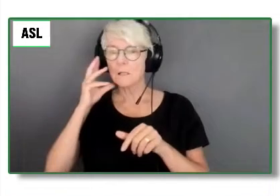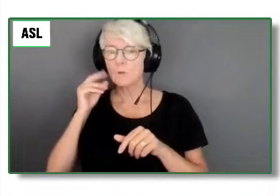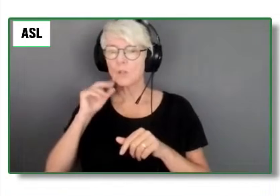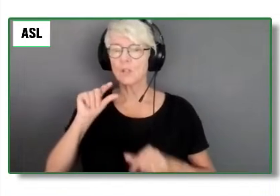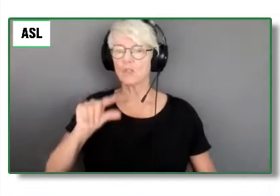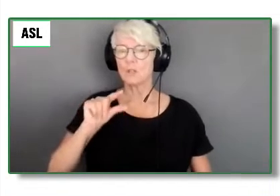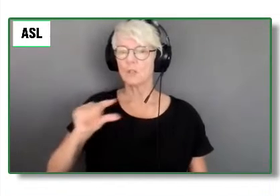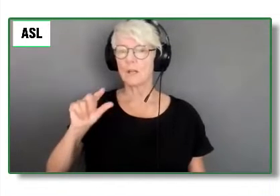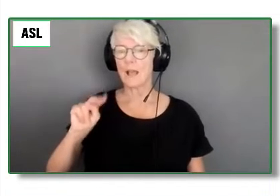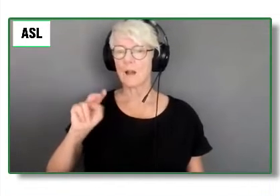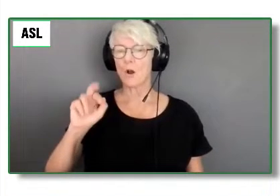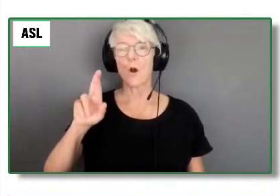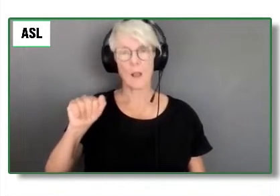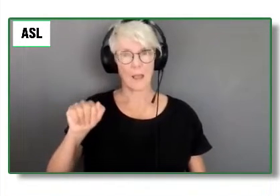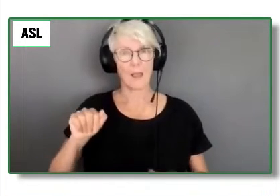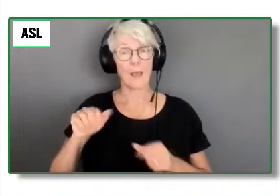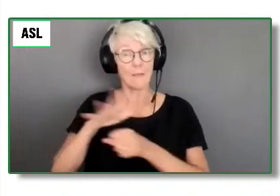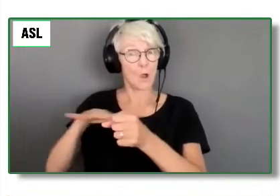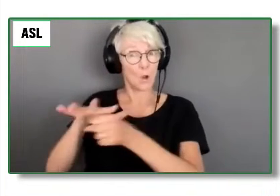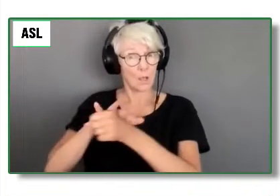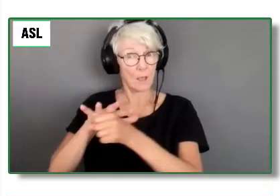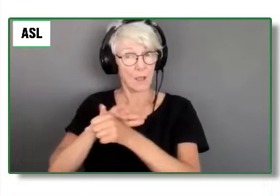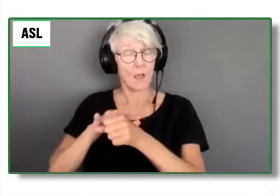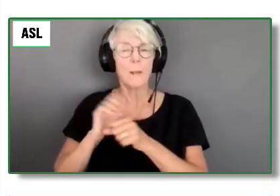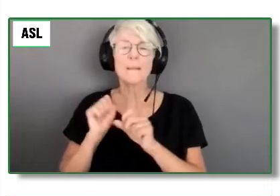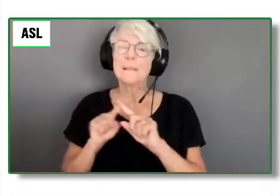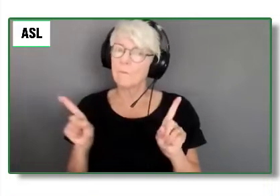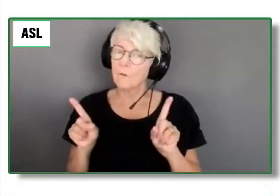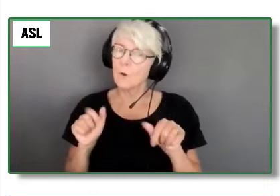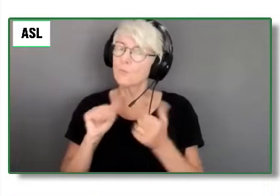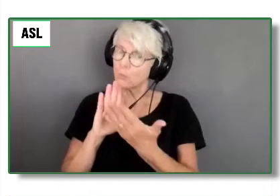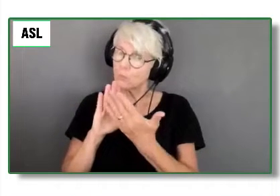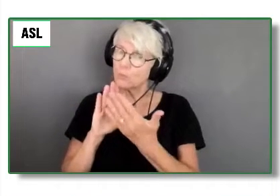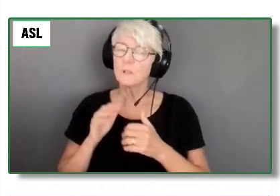advocates took and is sometimes necessary